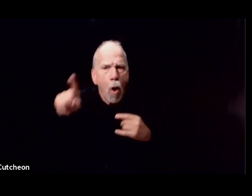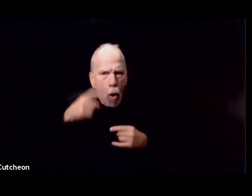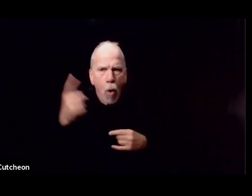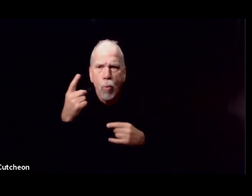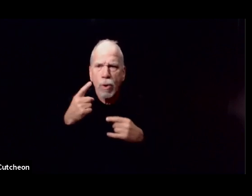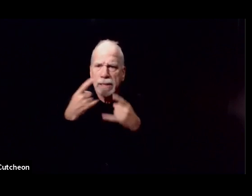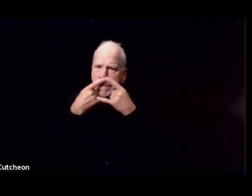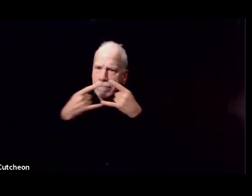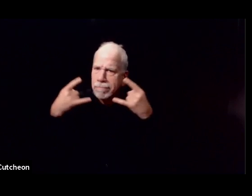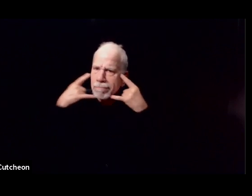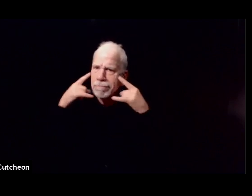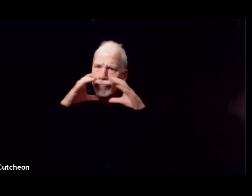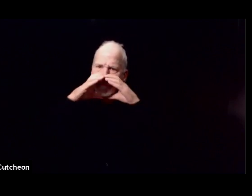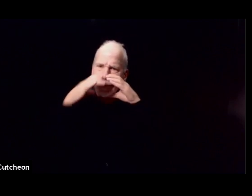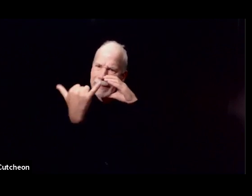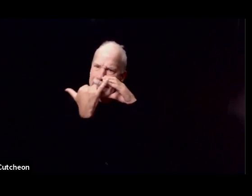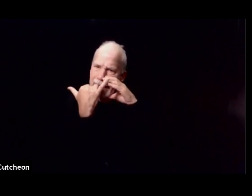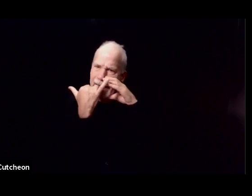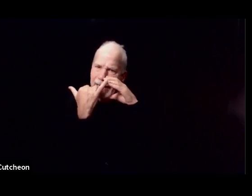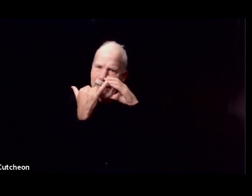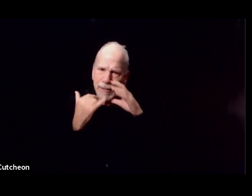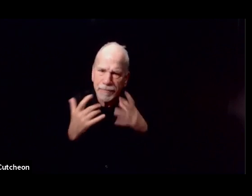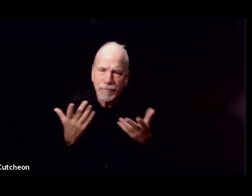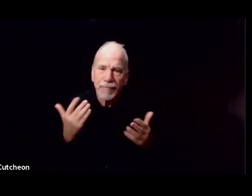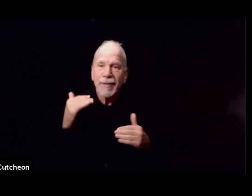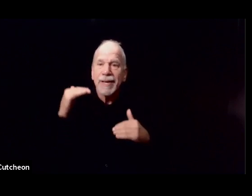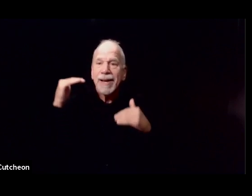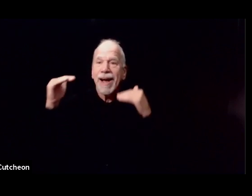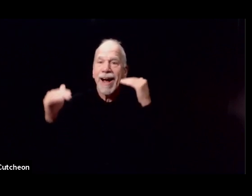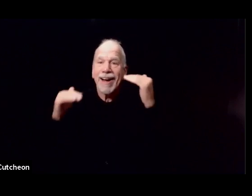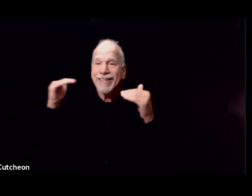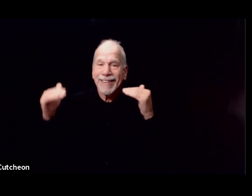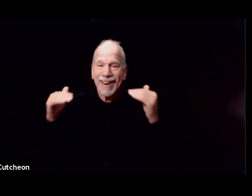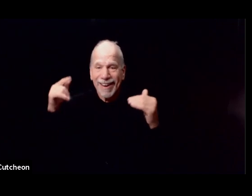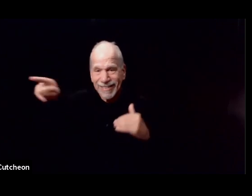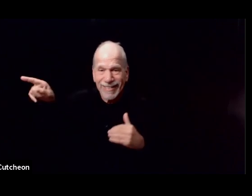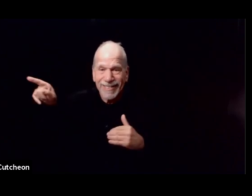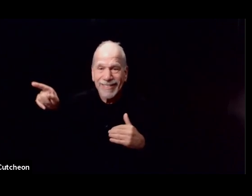that you're not invincible and neither are your loved ones. Cases among people as young